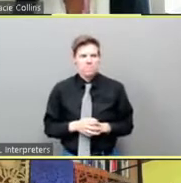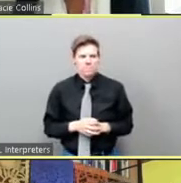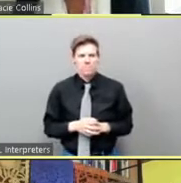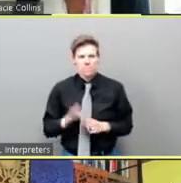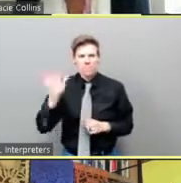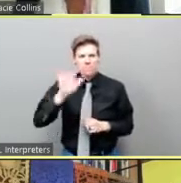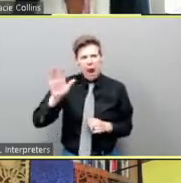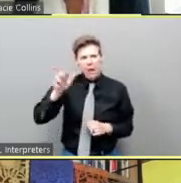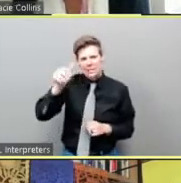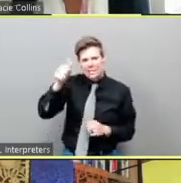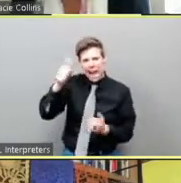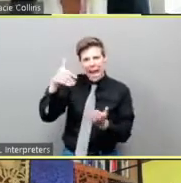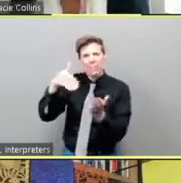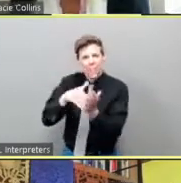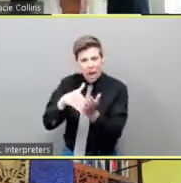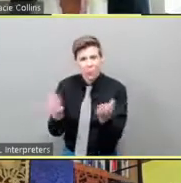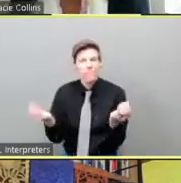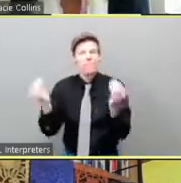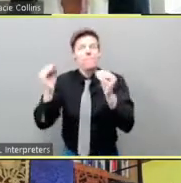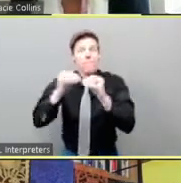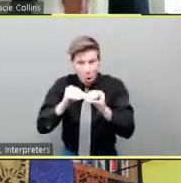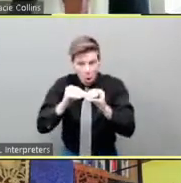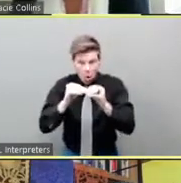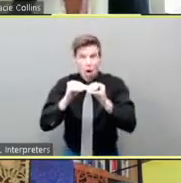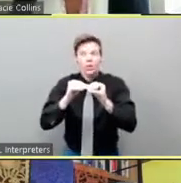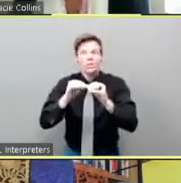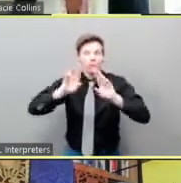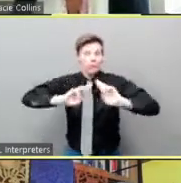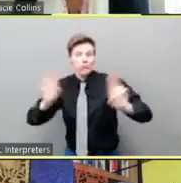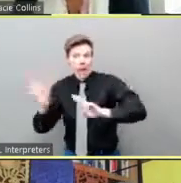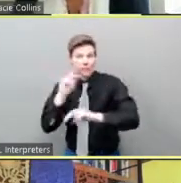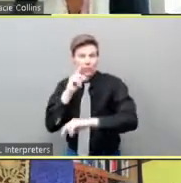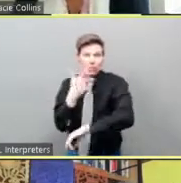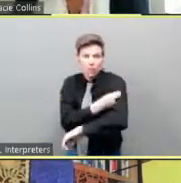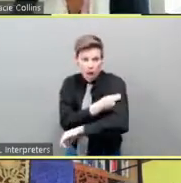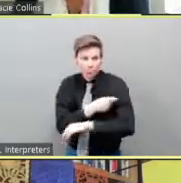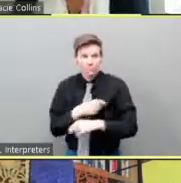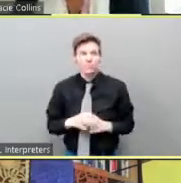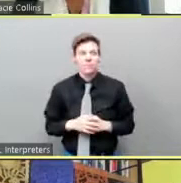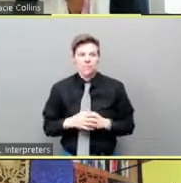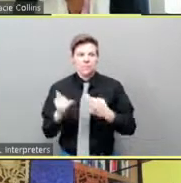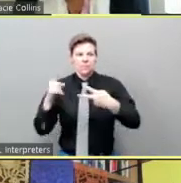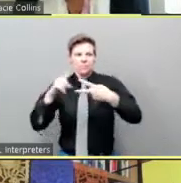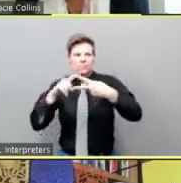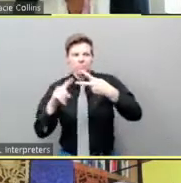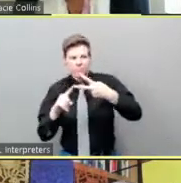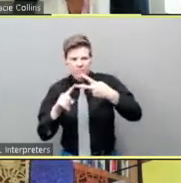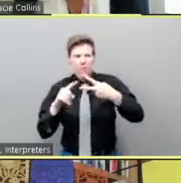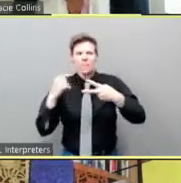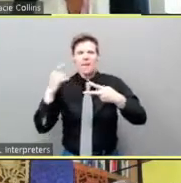arms. We have our fema urban mobile unit or what we call fu mu. We also